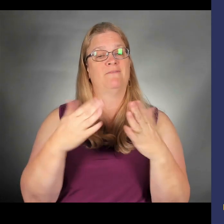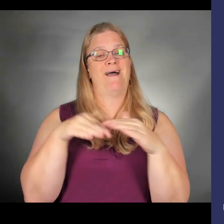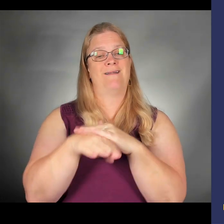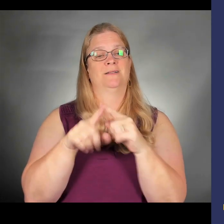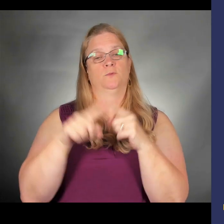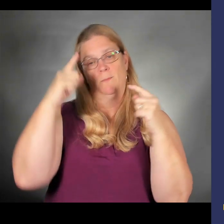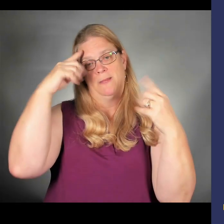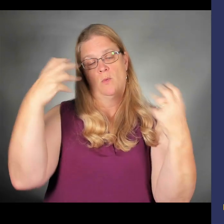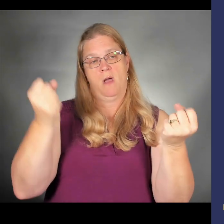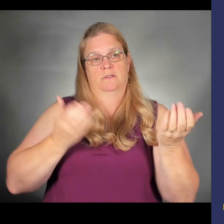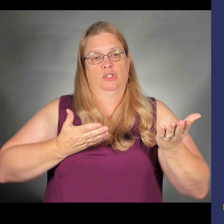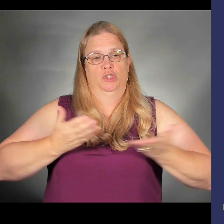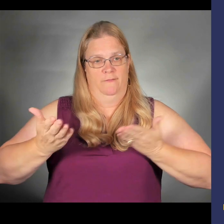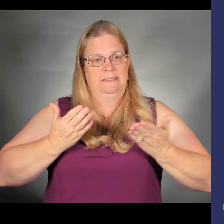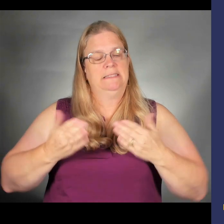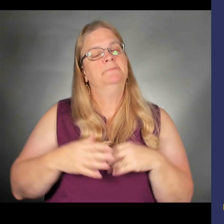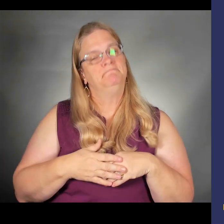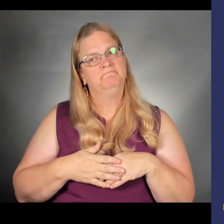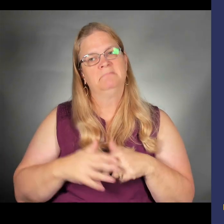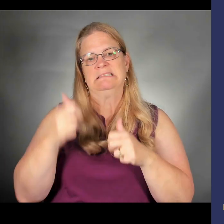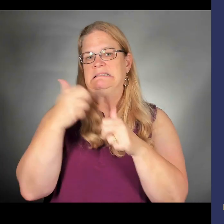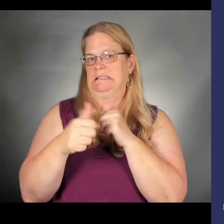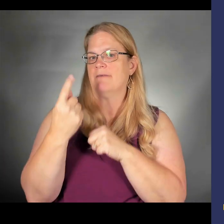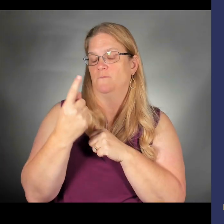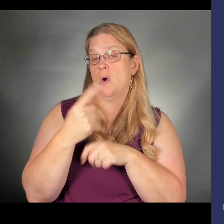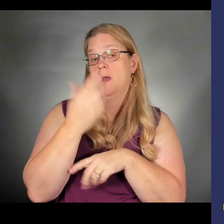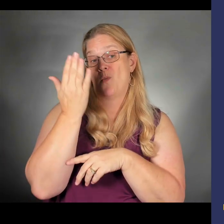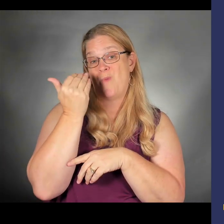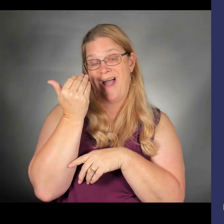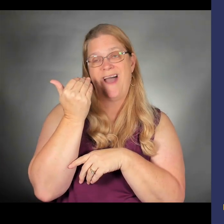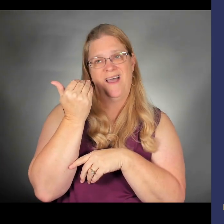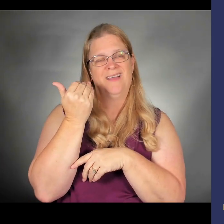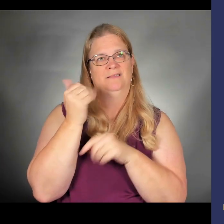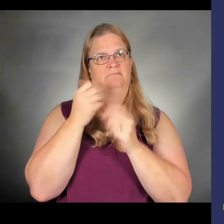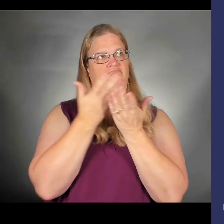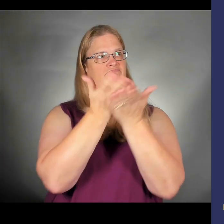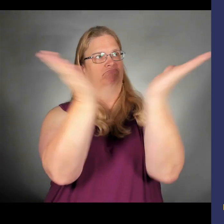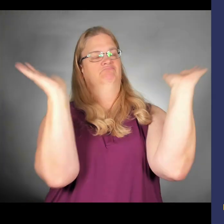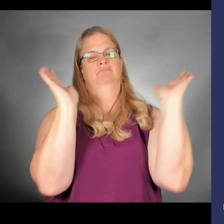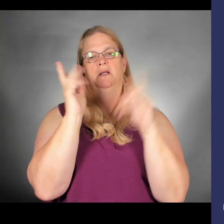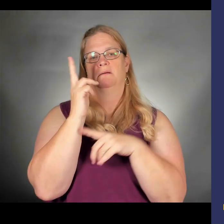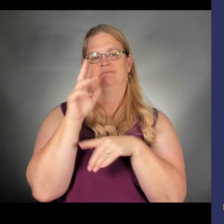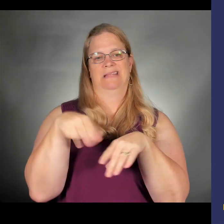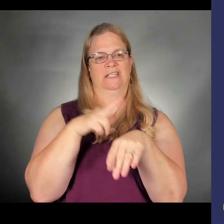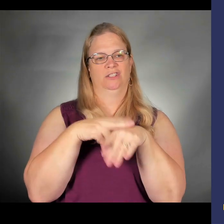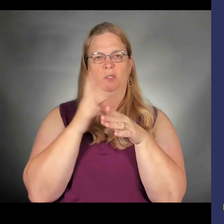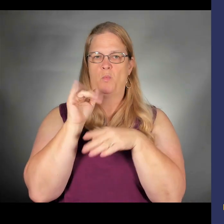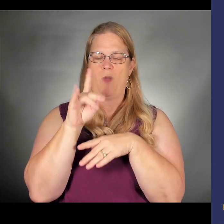Number three: provide access to mental health services. And that's for everyone.